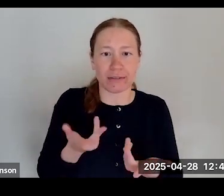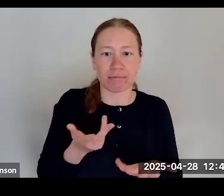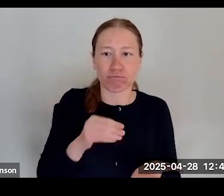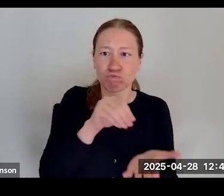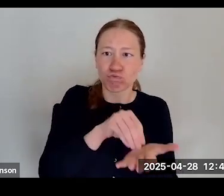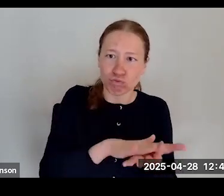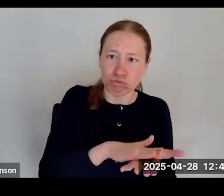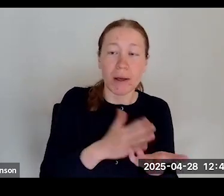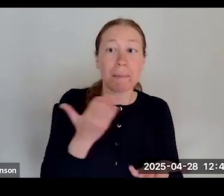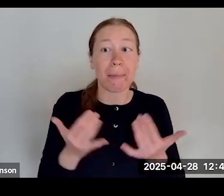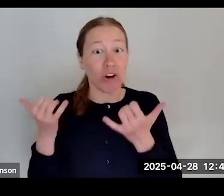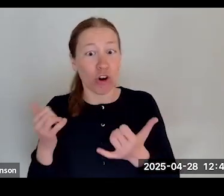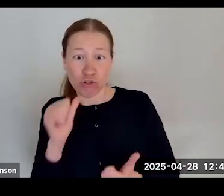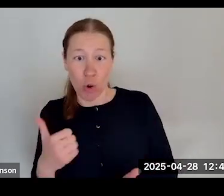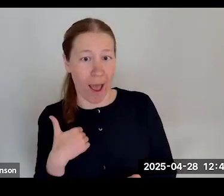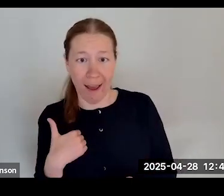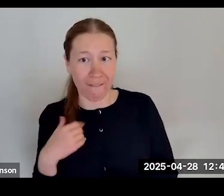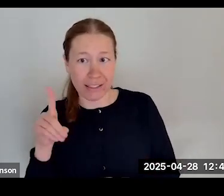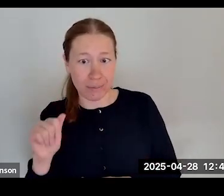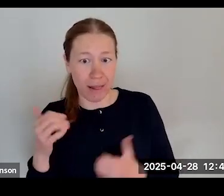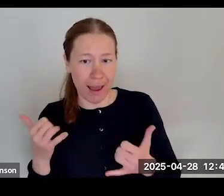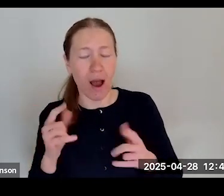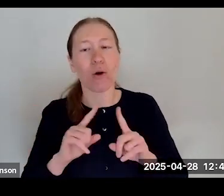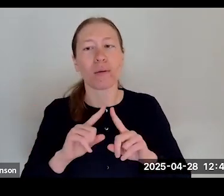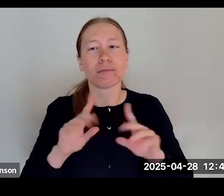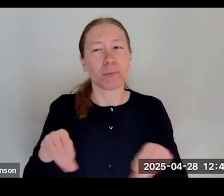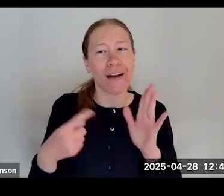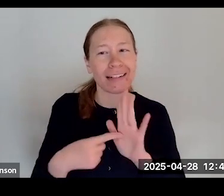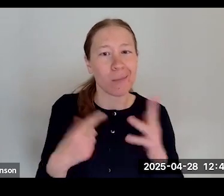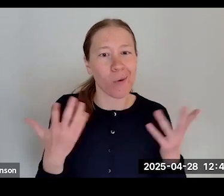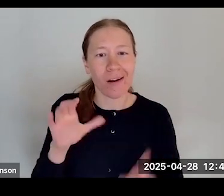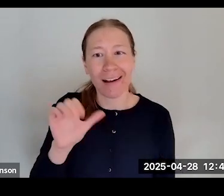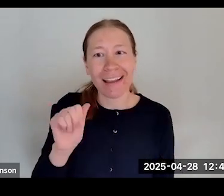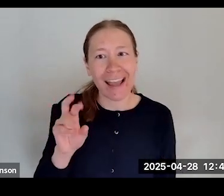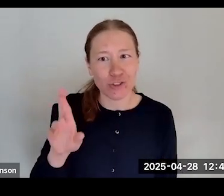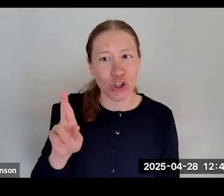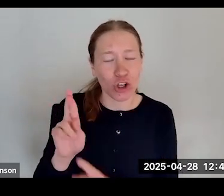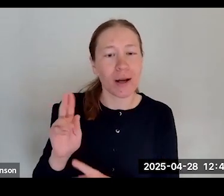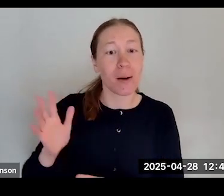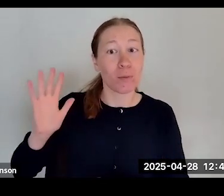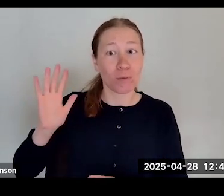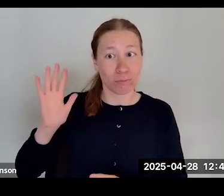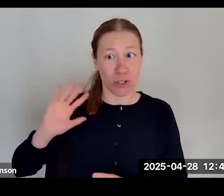An example of this would be somebody who has a history of cancer but is currently in remission or not receiving treatment.